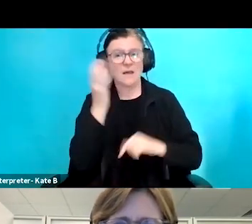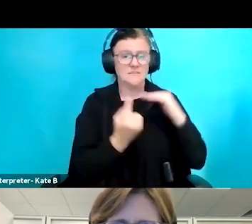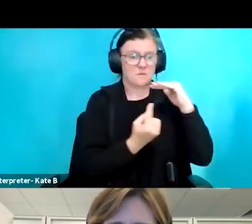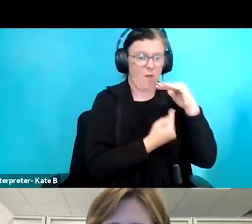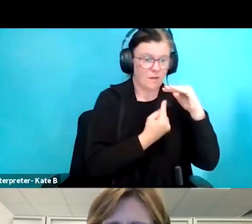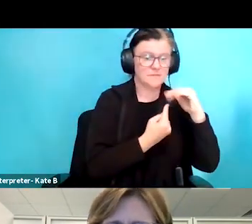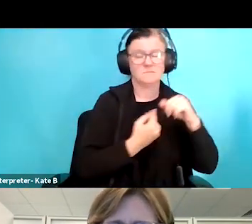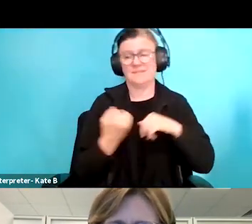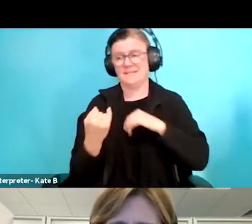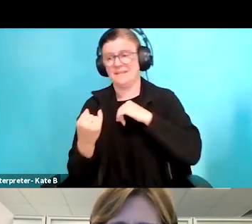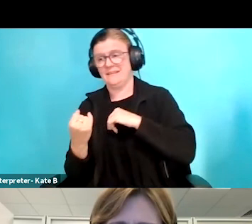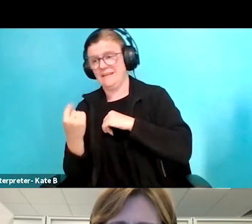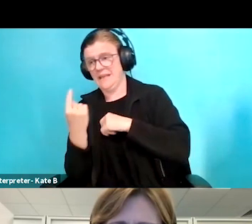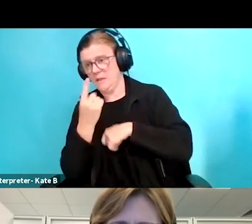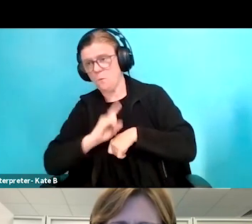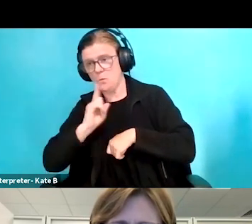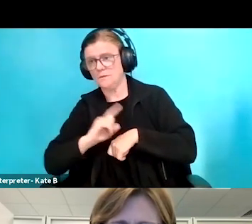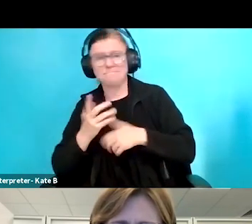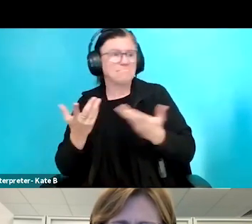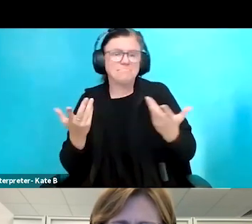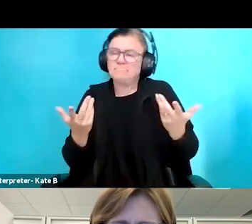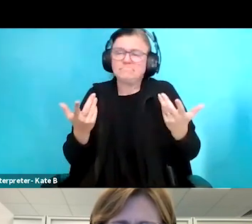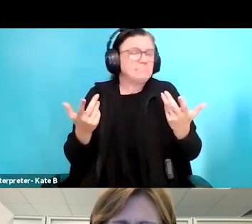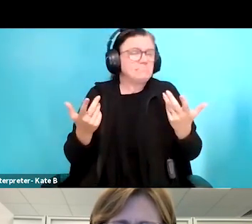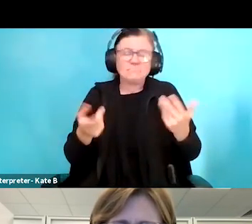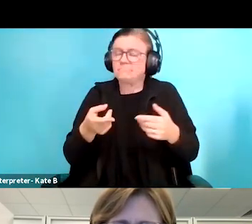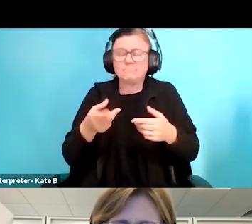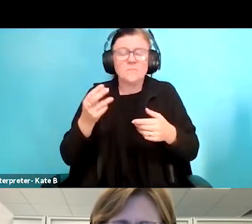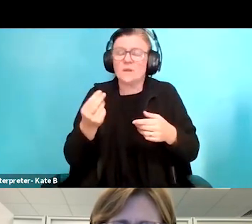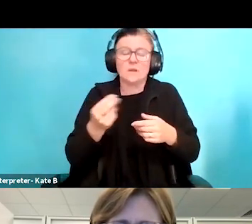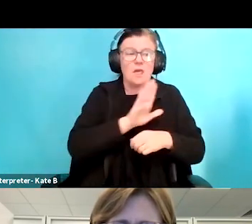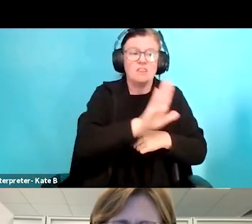So we don’t have a direct way to control for differences in the rural kind of definition of